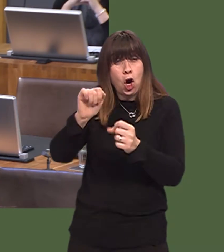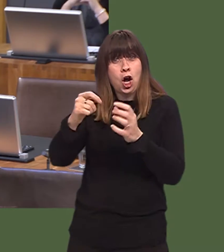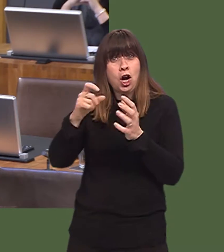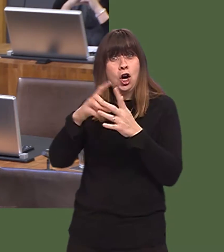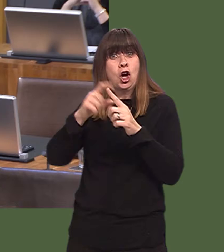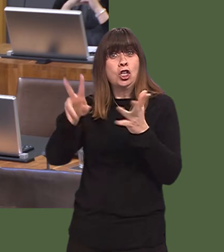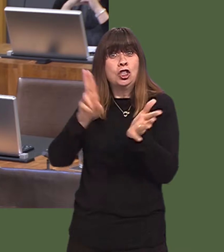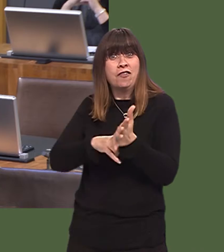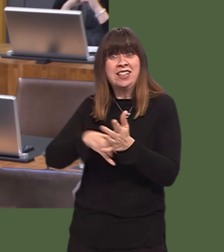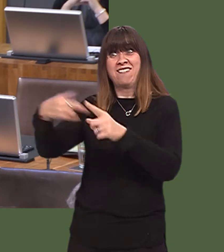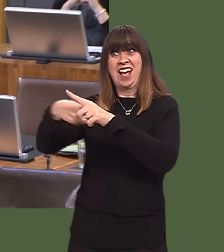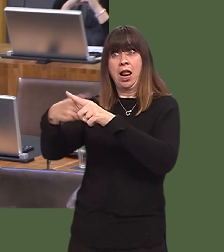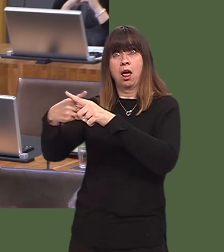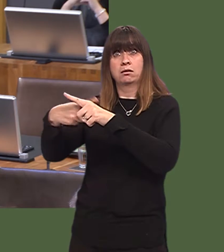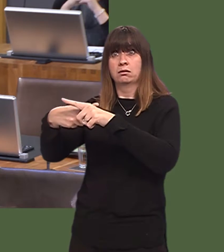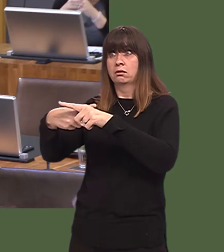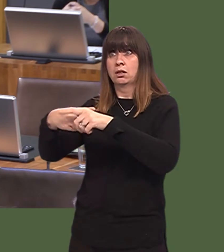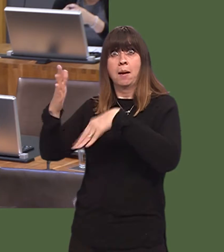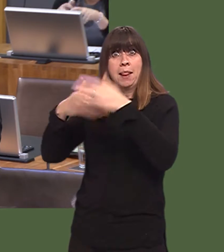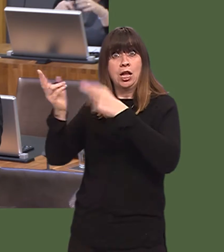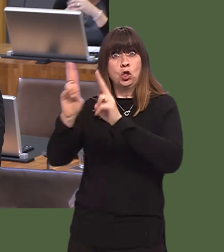to build schools in Englandówhile we are building schools in Wales; to be lectured